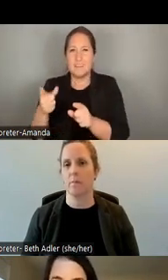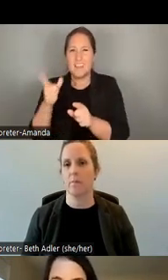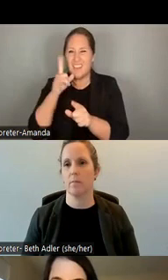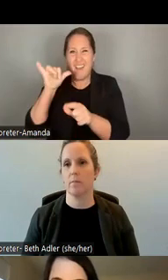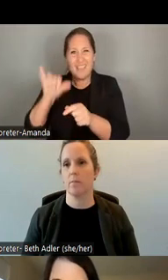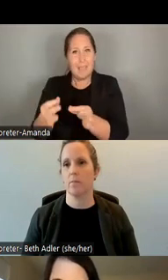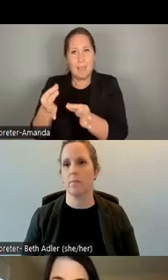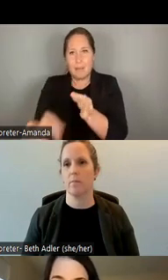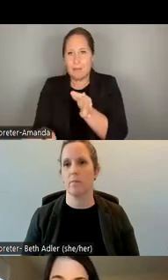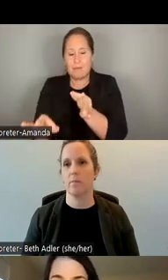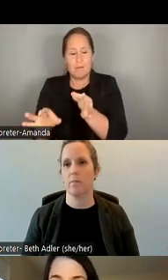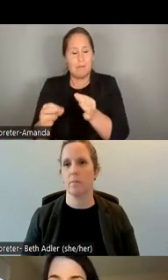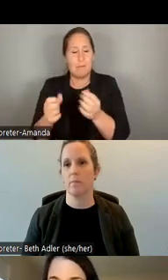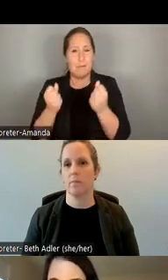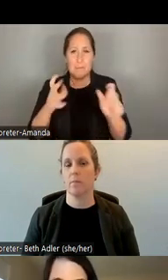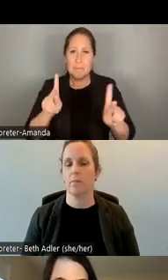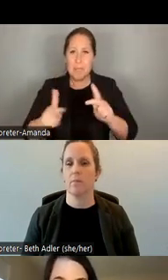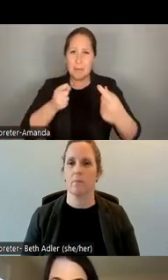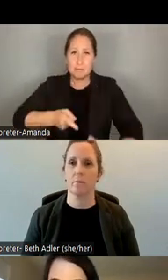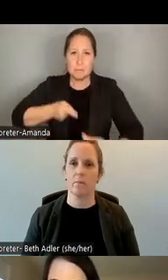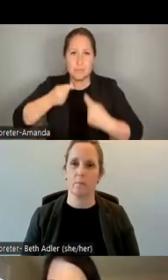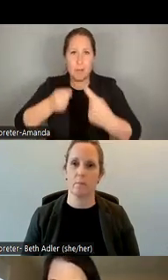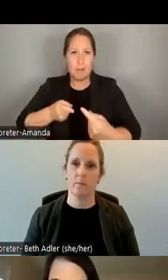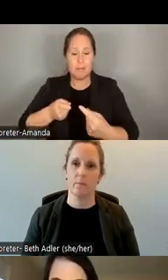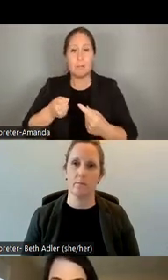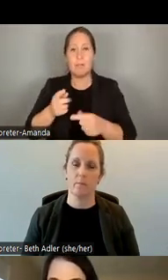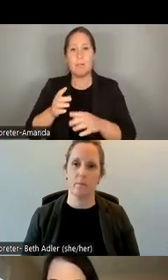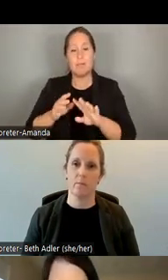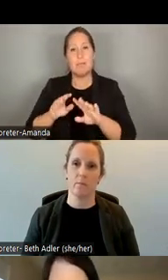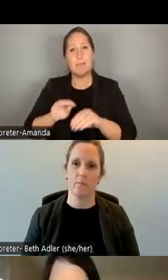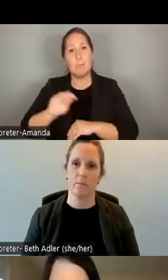moving into housing oftentimes people will end up sleeping back out on the street if they don't have